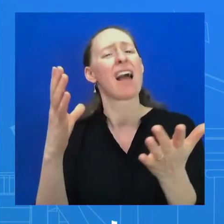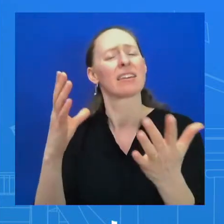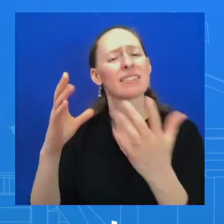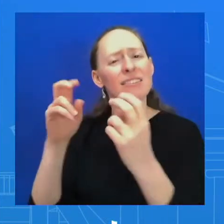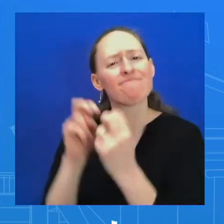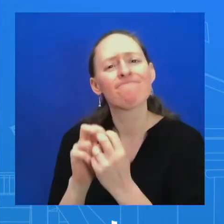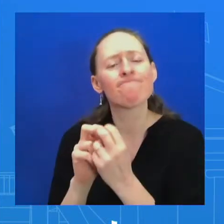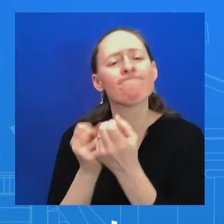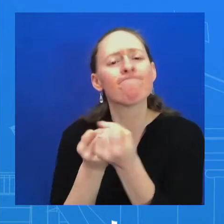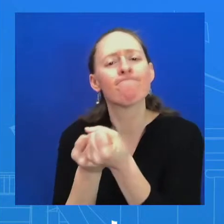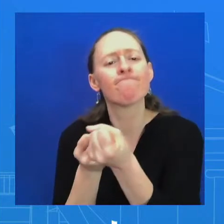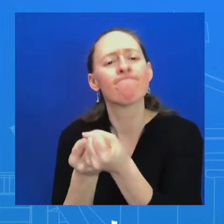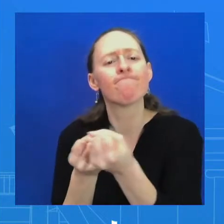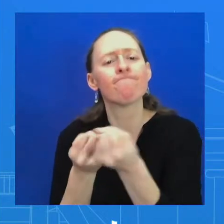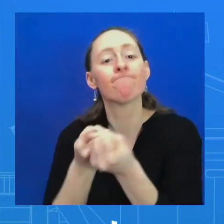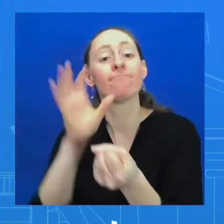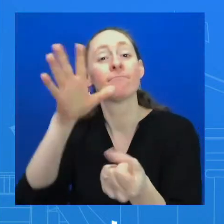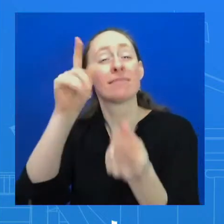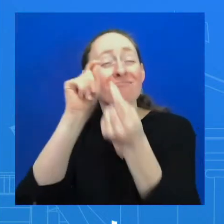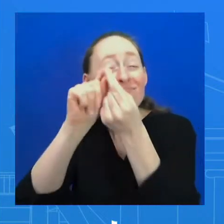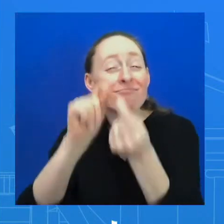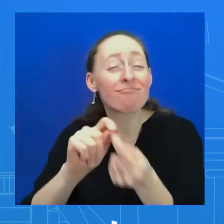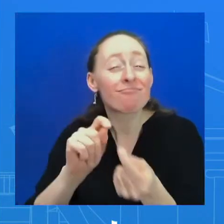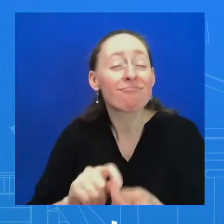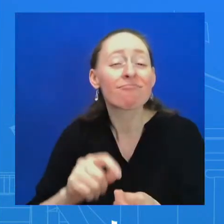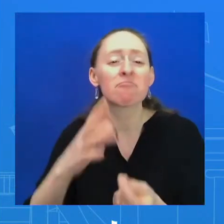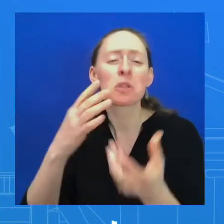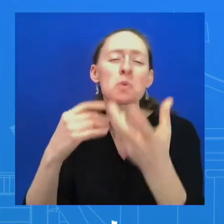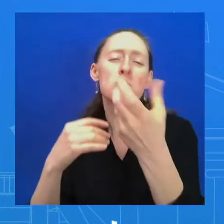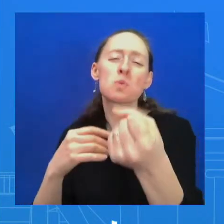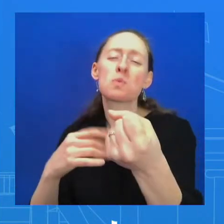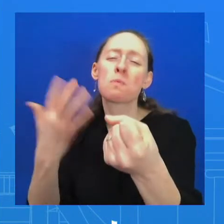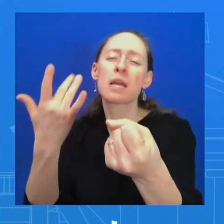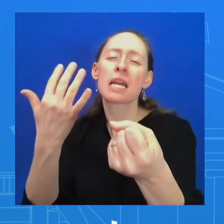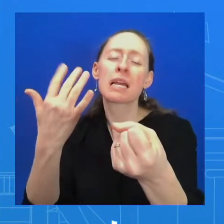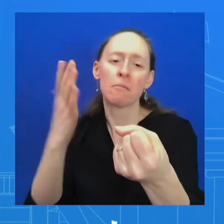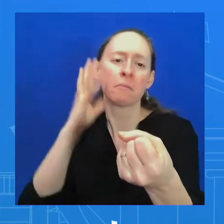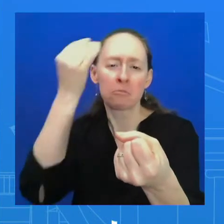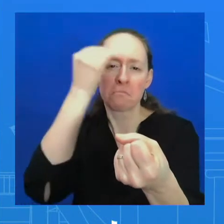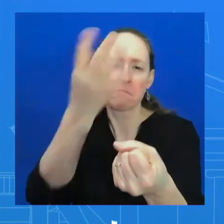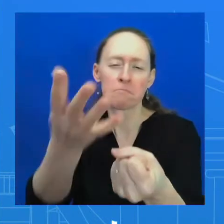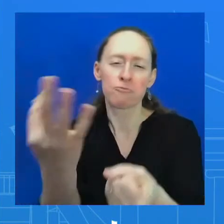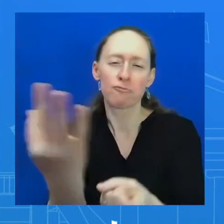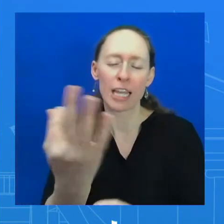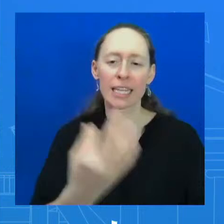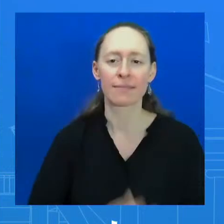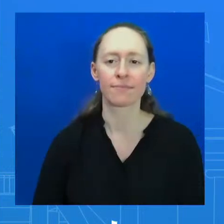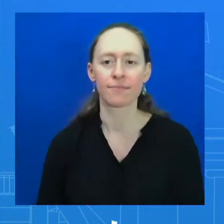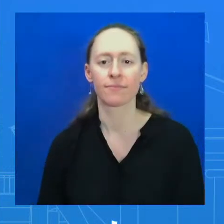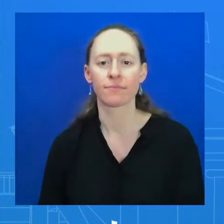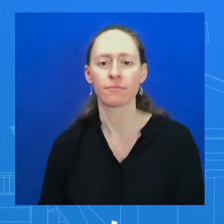Go ahead. The Press: Thanks, Karine. So, what is the accountability that the U.S. wants to see here? Well, let's let's [let]